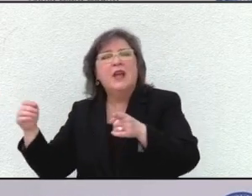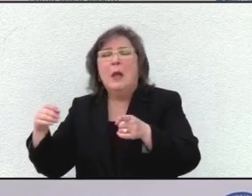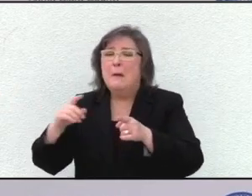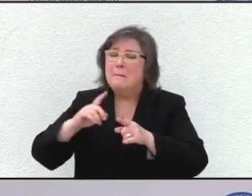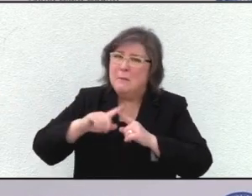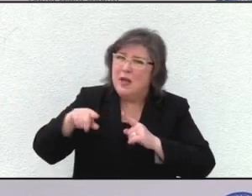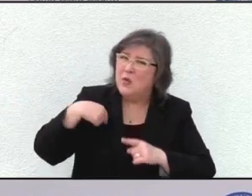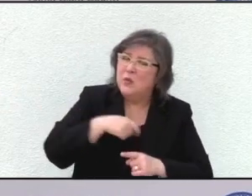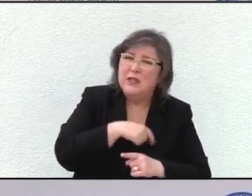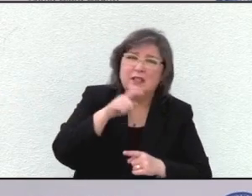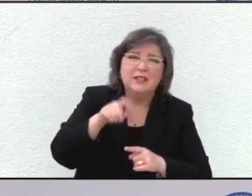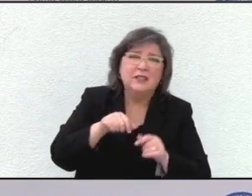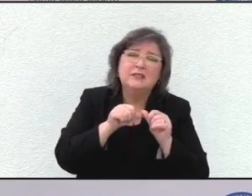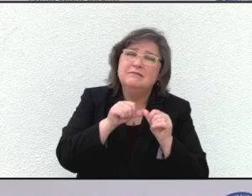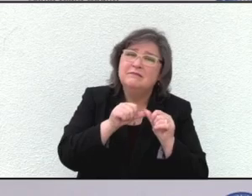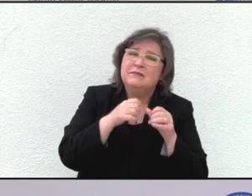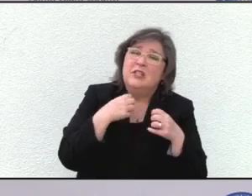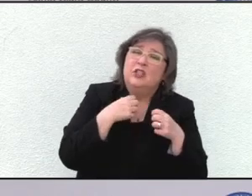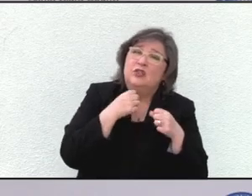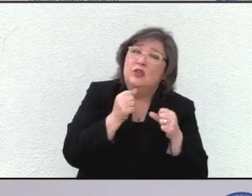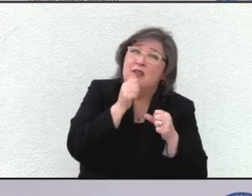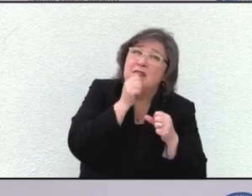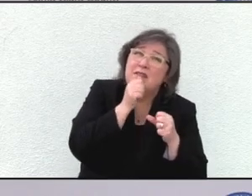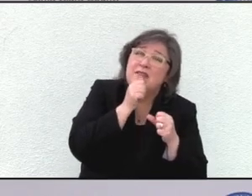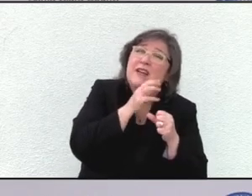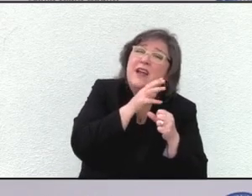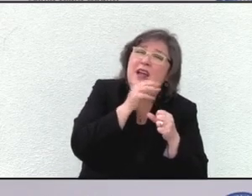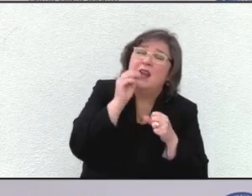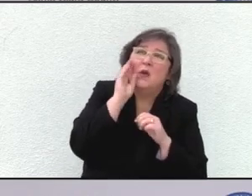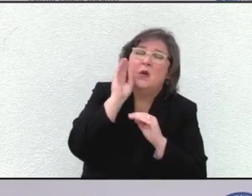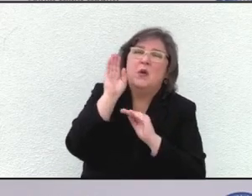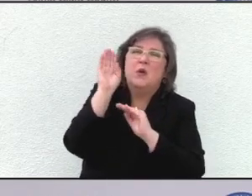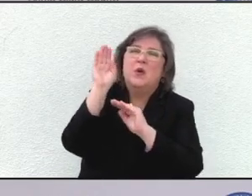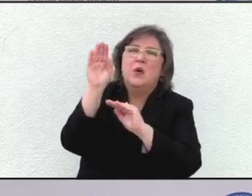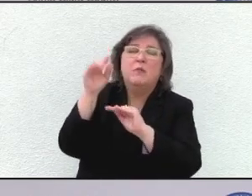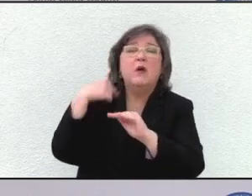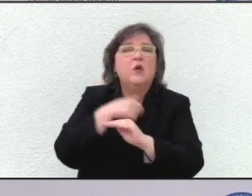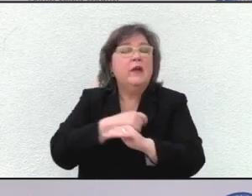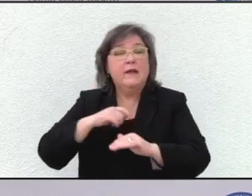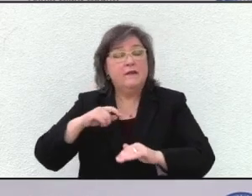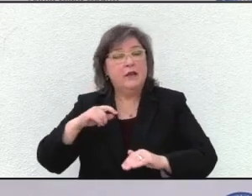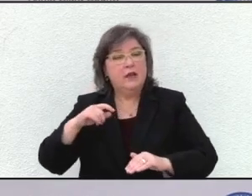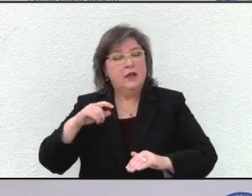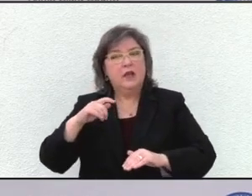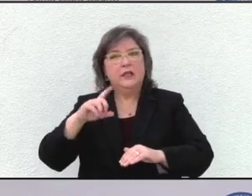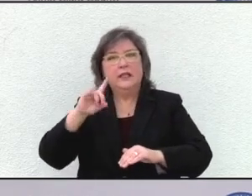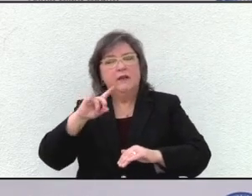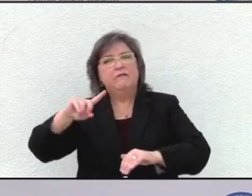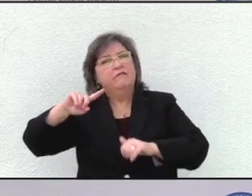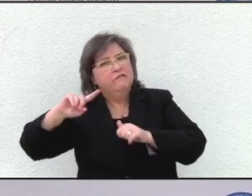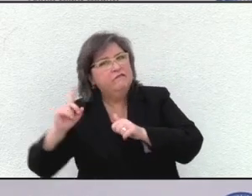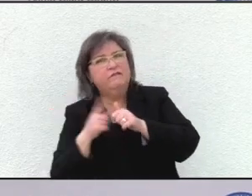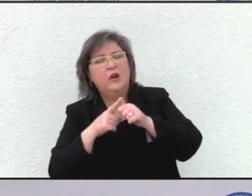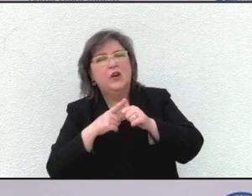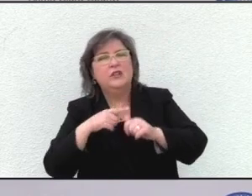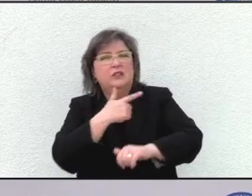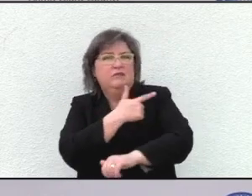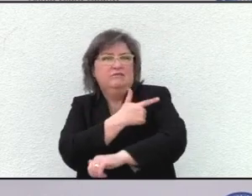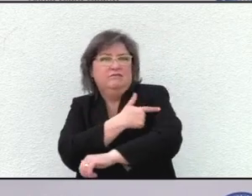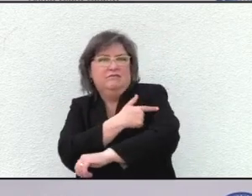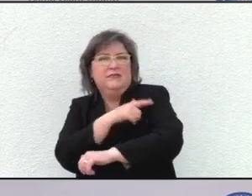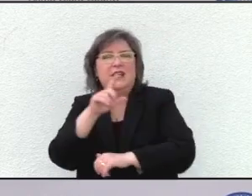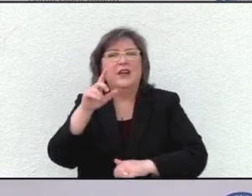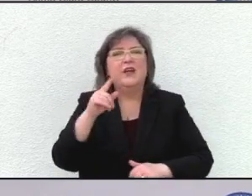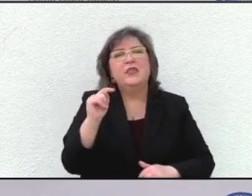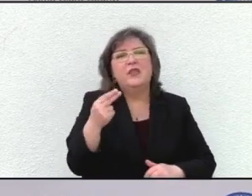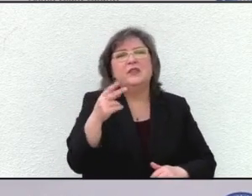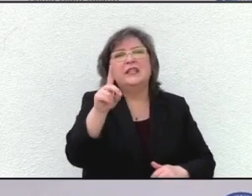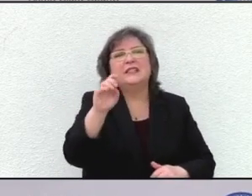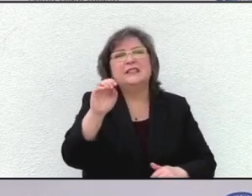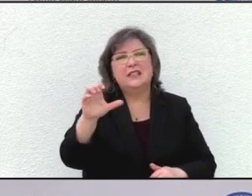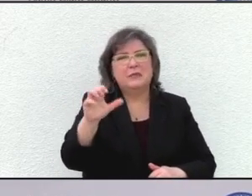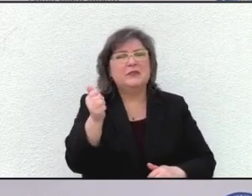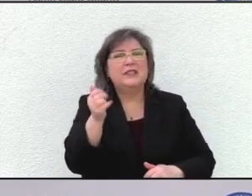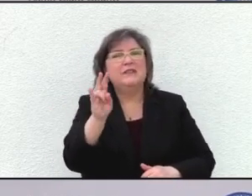first COVID-19 was given on Thursday, December 17, 2020, we have since given over 400,000